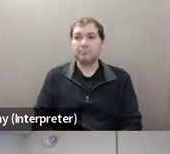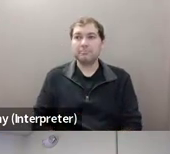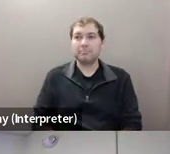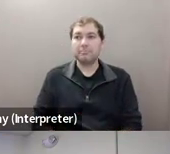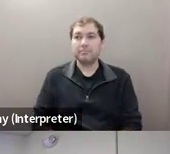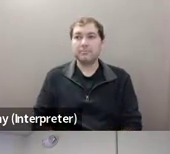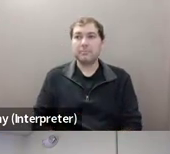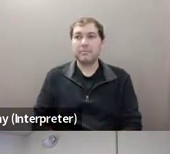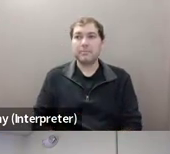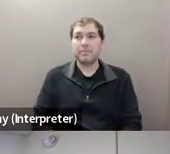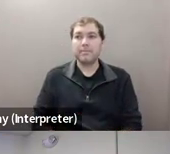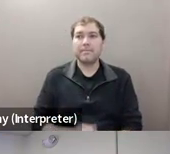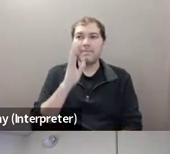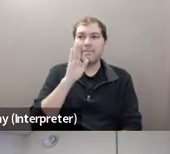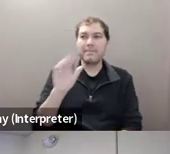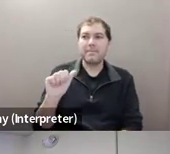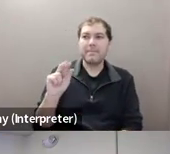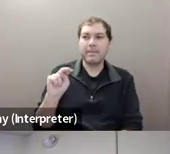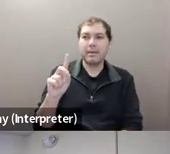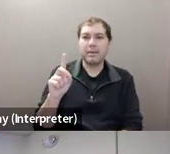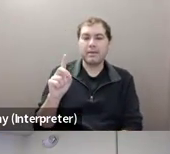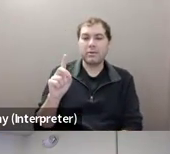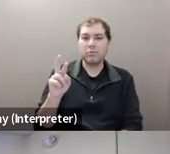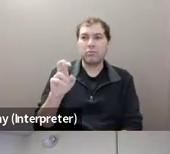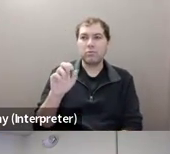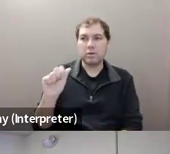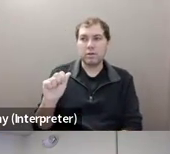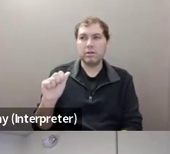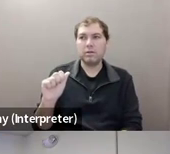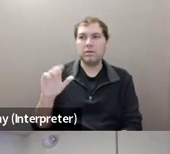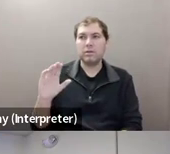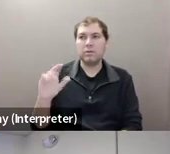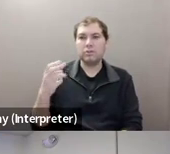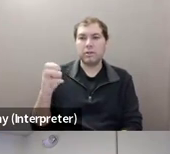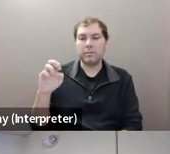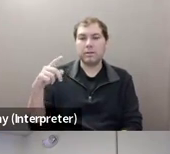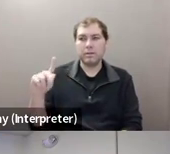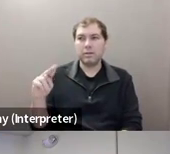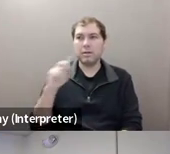Andrea Champlin: Yeah, Hi, I'm Andrea Champlin. I'm actually the statewide systems advocate at my Ilc in New York State.